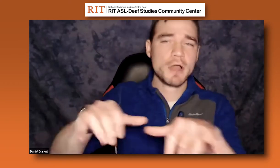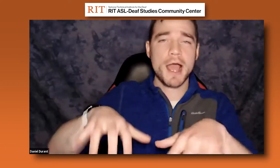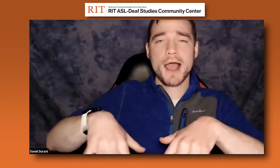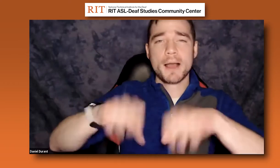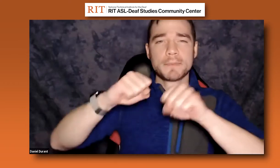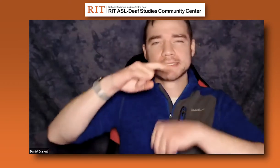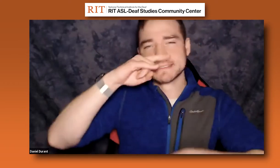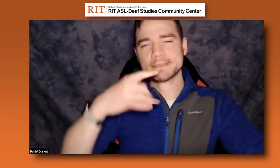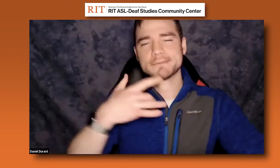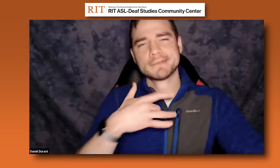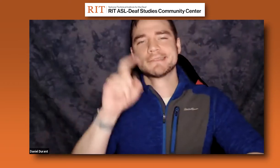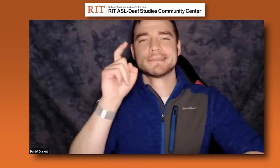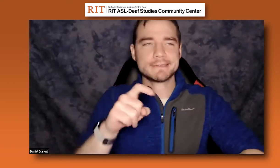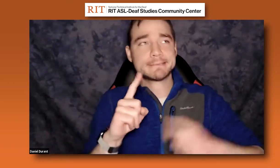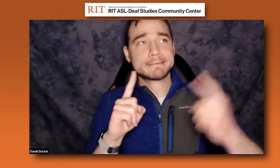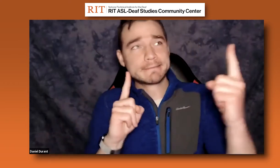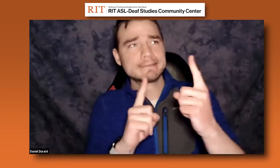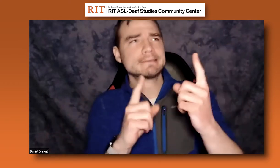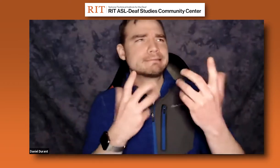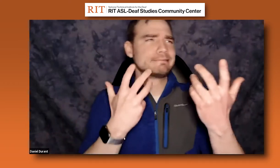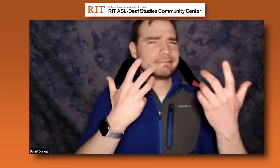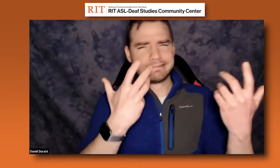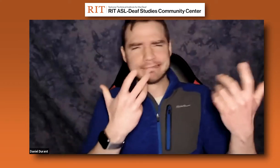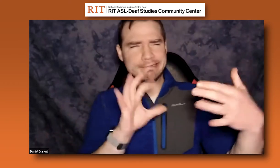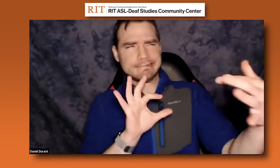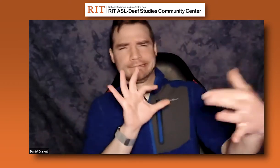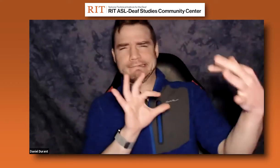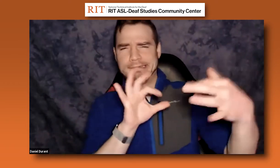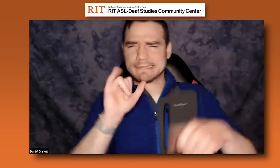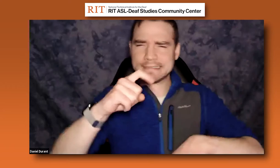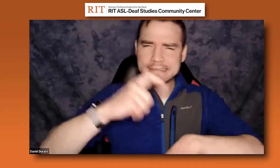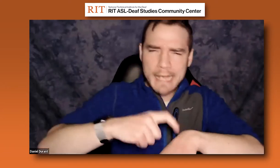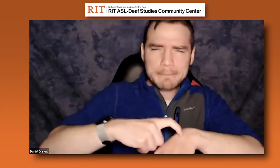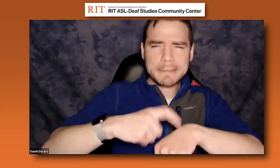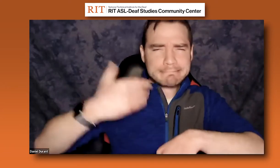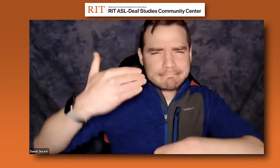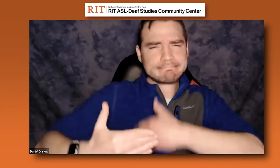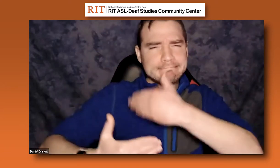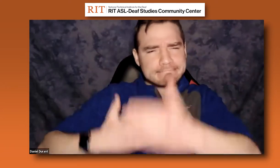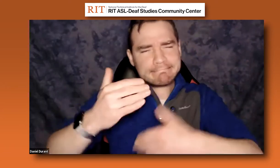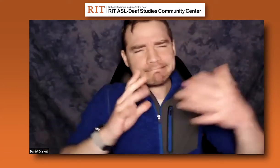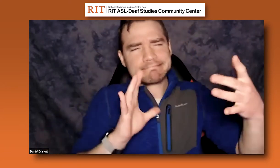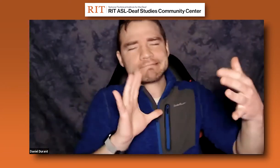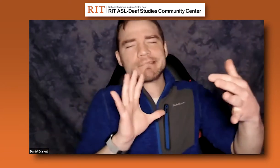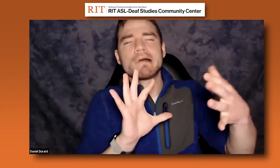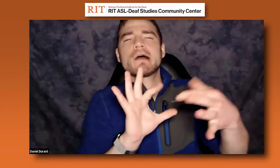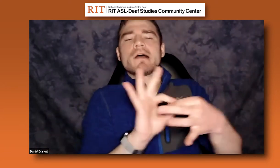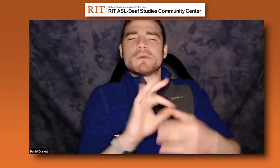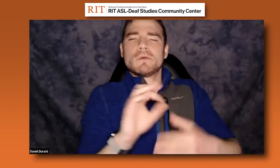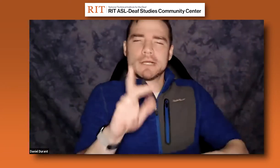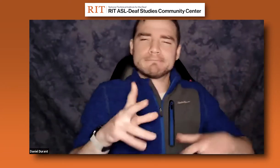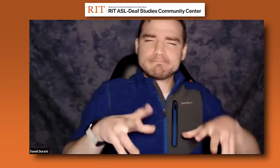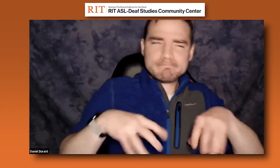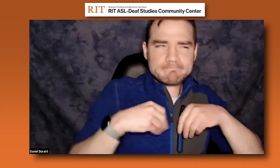Now, commonly, when kids are adopted, it takes some time for the families to get along, to bond, to really bond